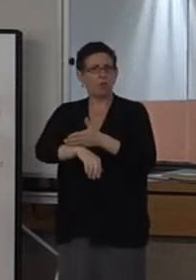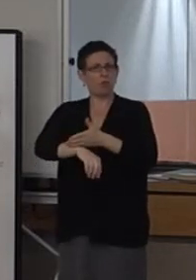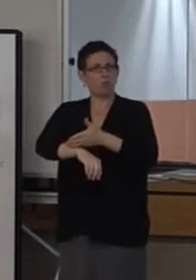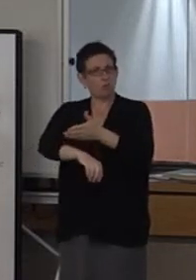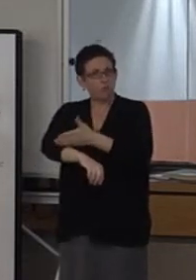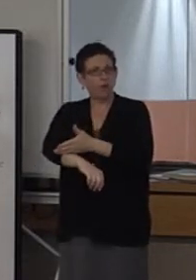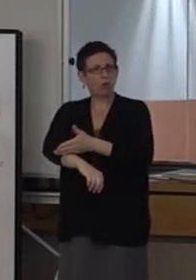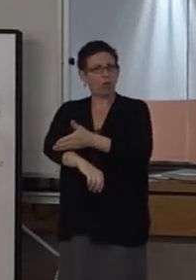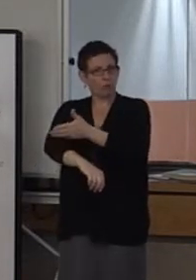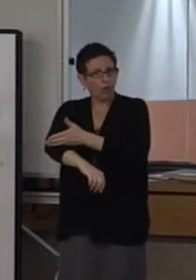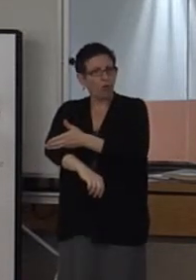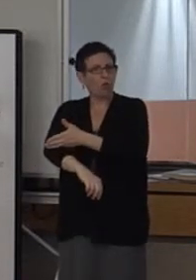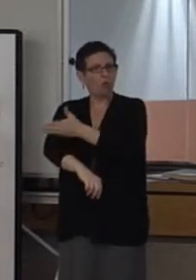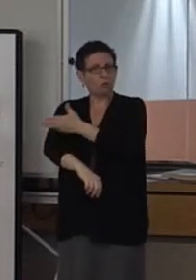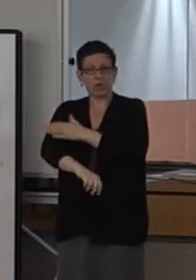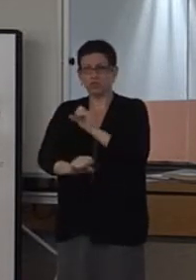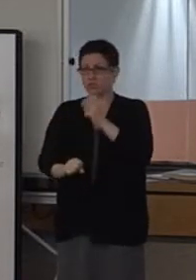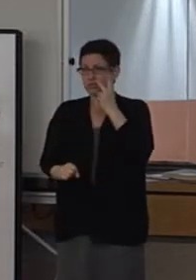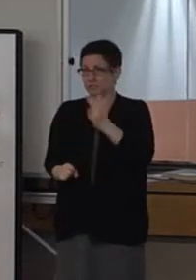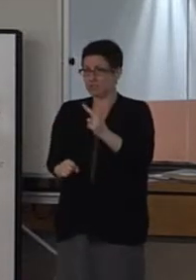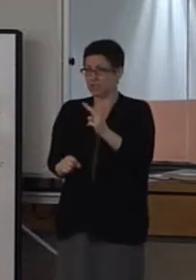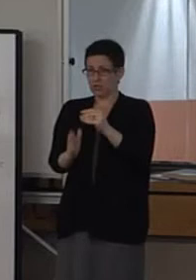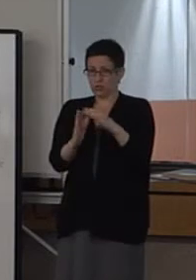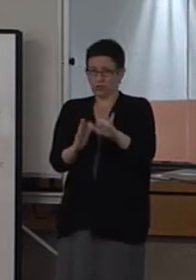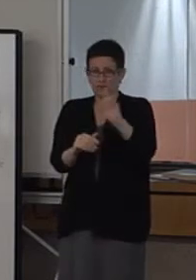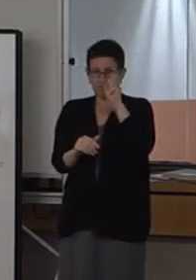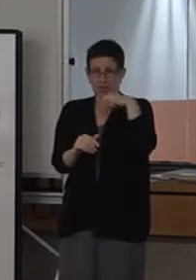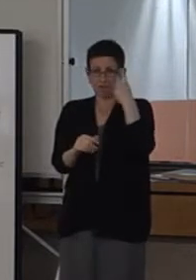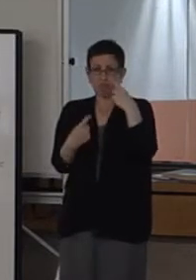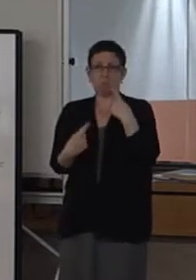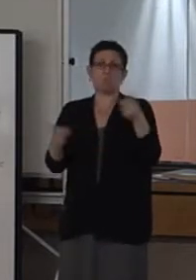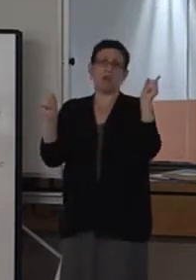their faces when they finally get 100% on that lab report.